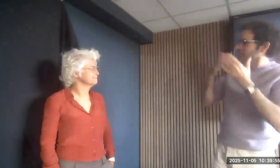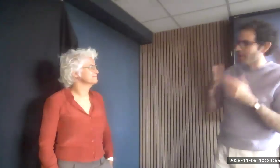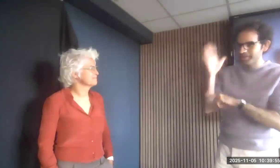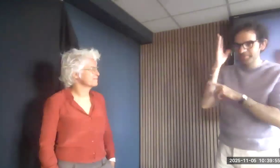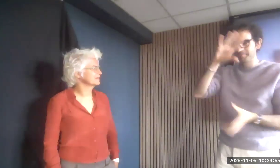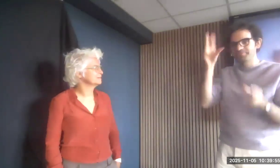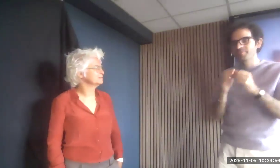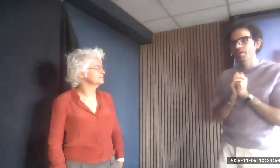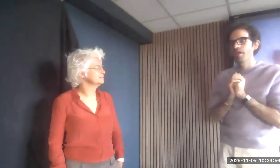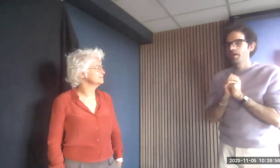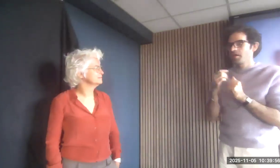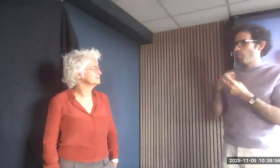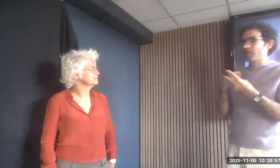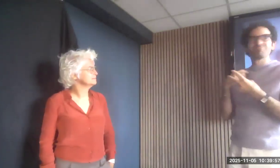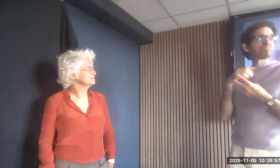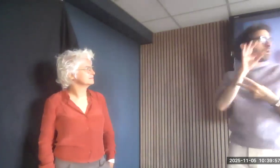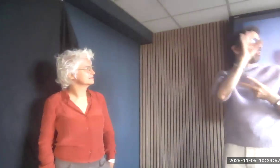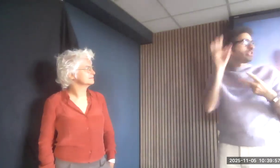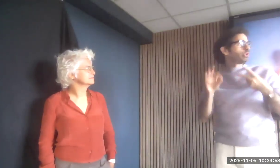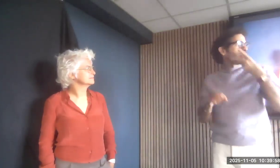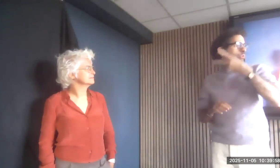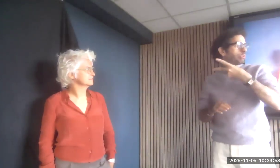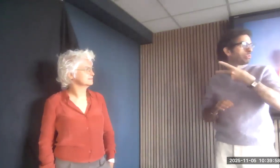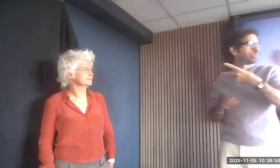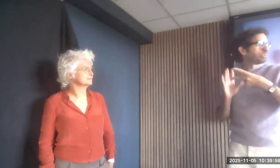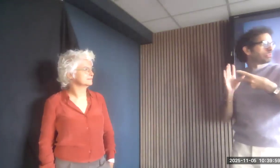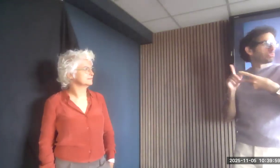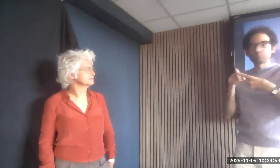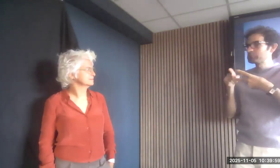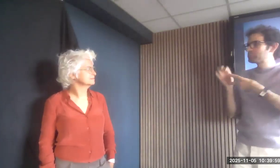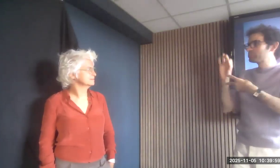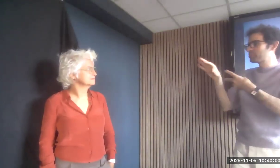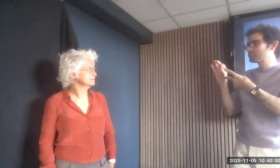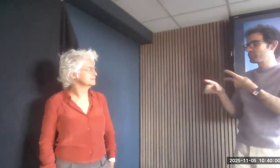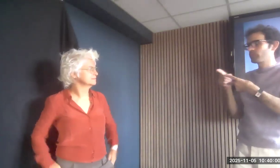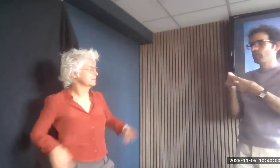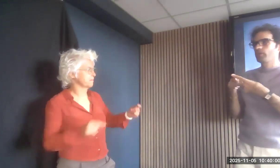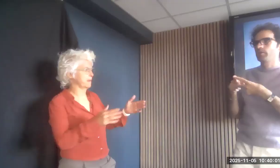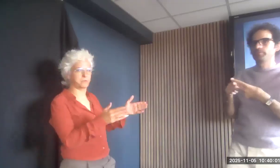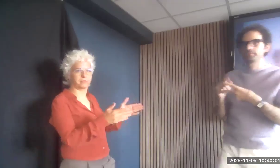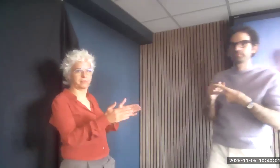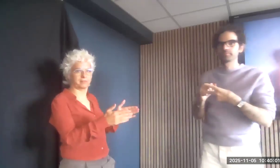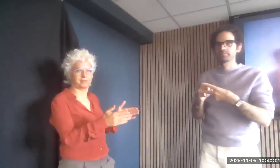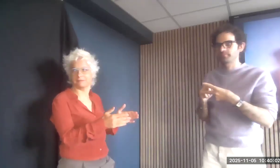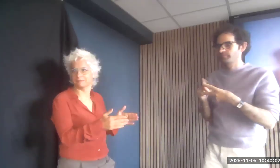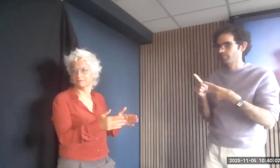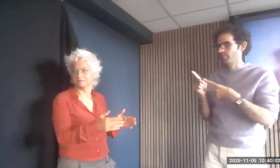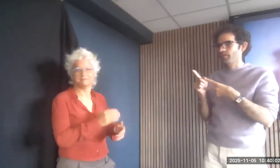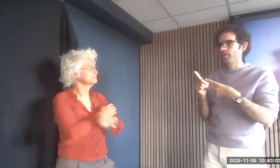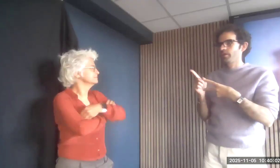Beautiful presentation. So I have two questions to pose.